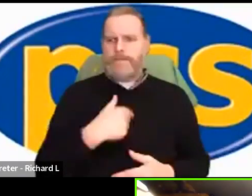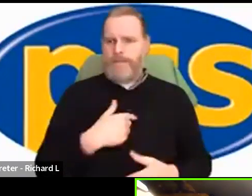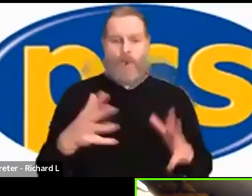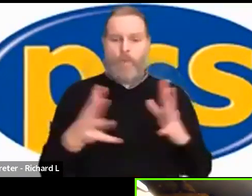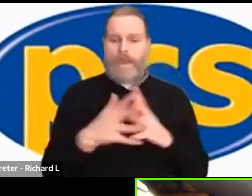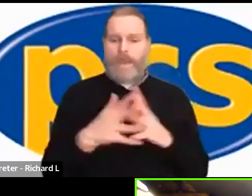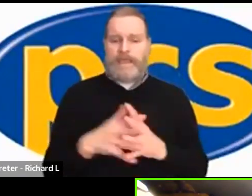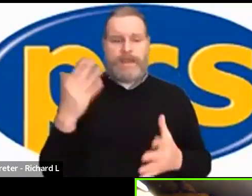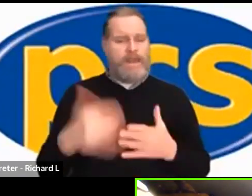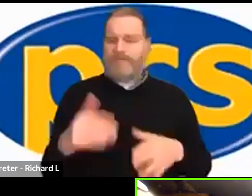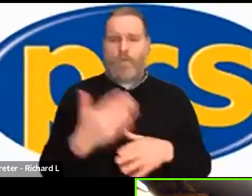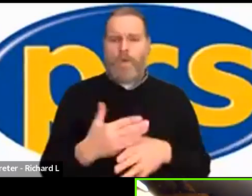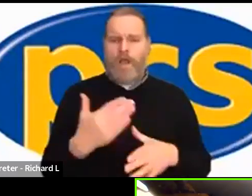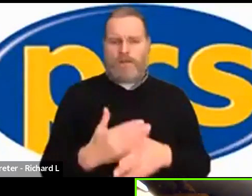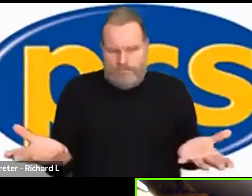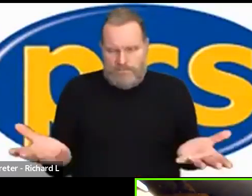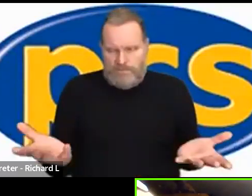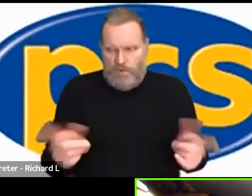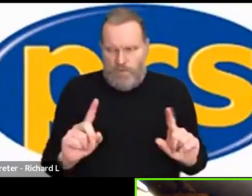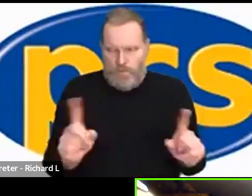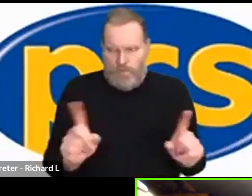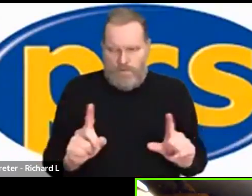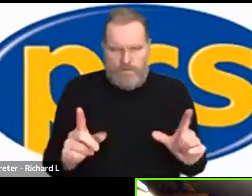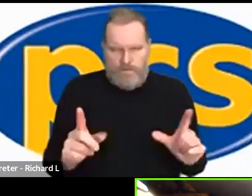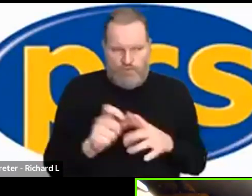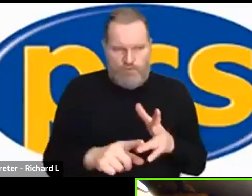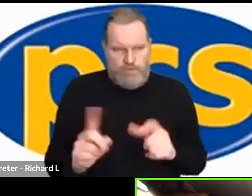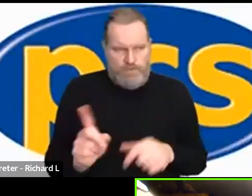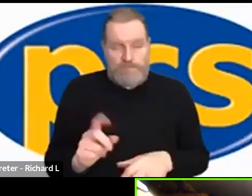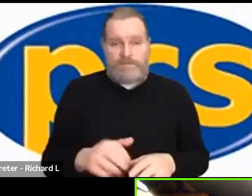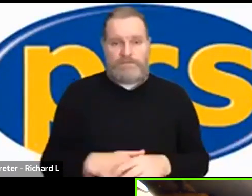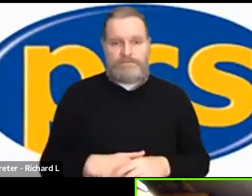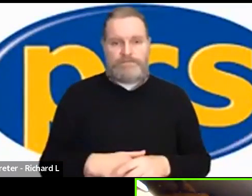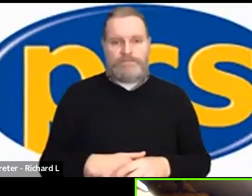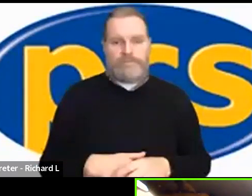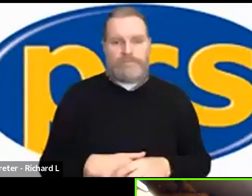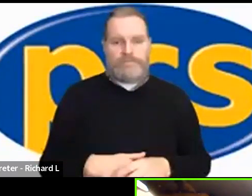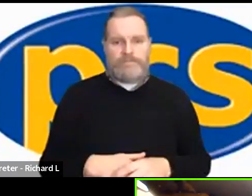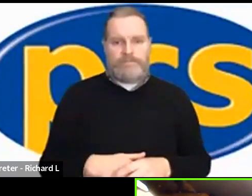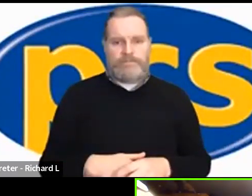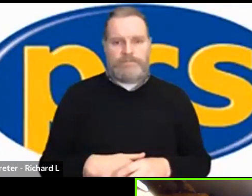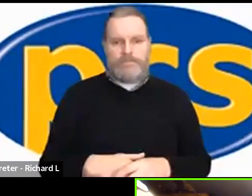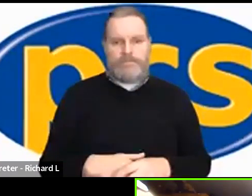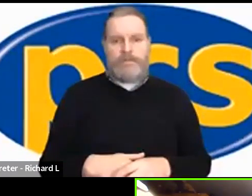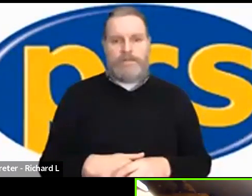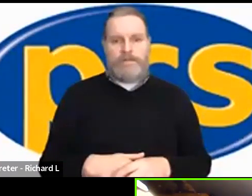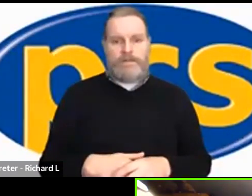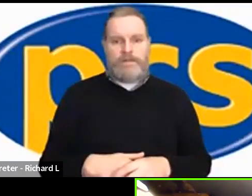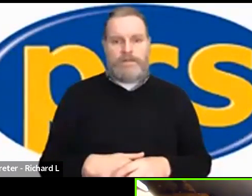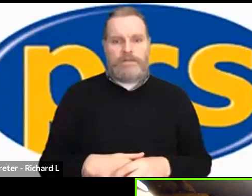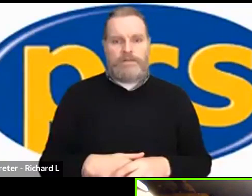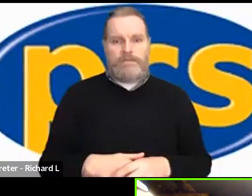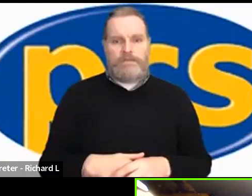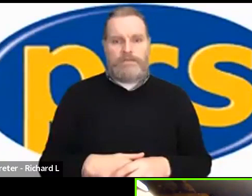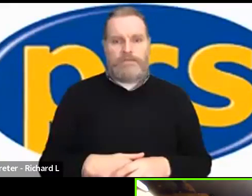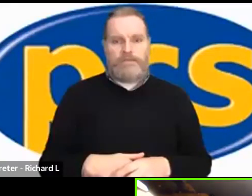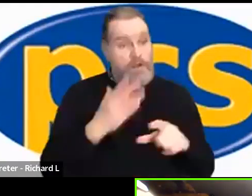Julie? And again in, there are lots and lots of ways you can show solidarity whether that's